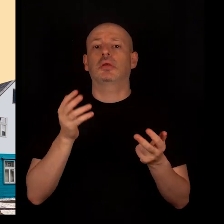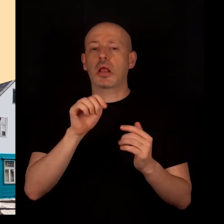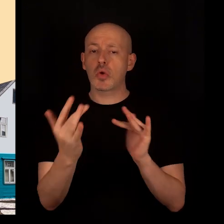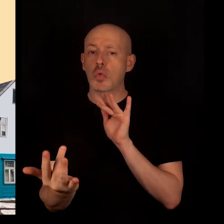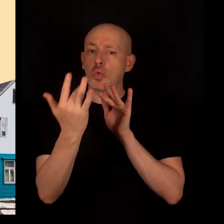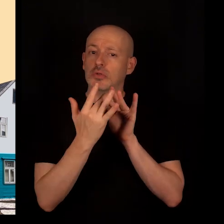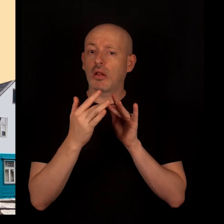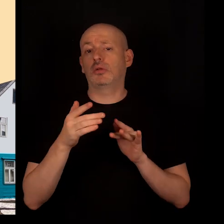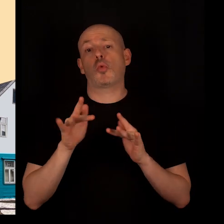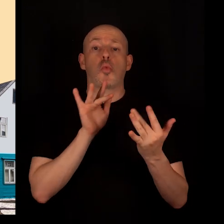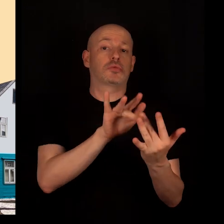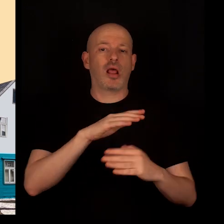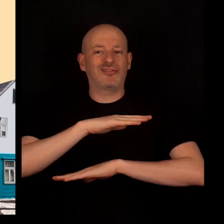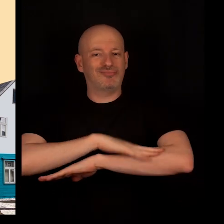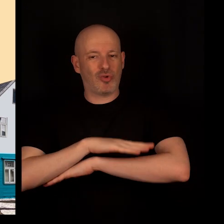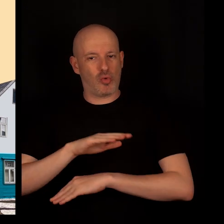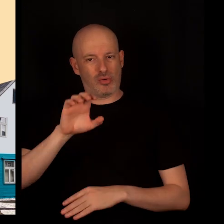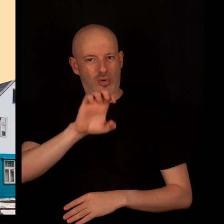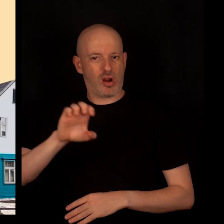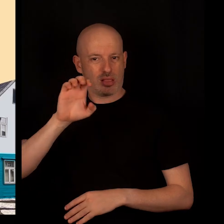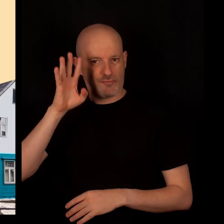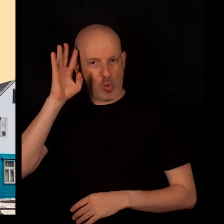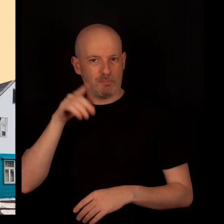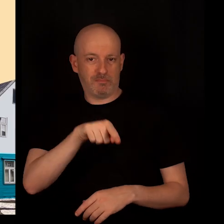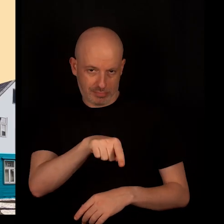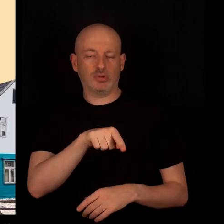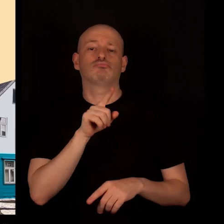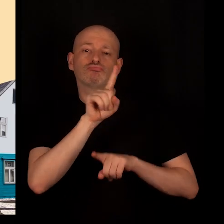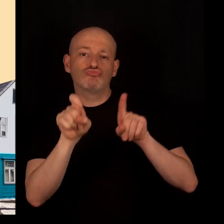you can contact your Creative Europe Desk to ask questions in your language.